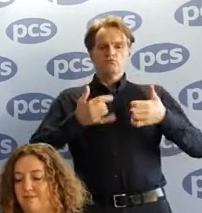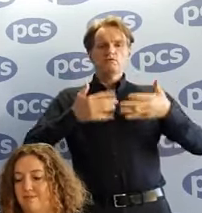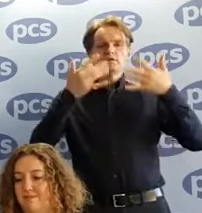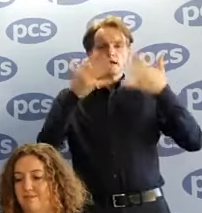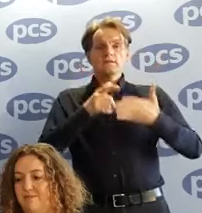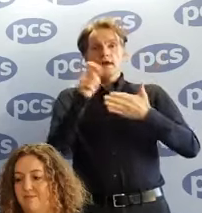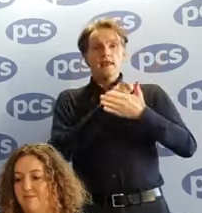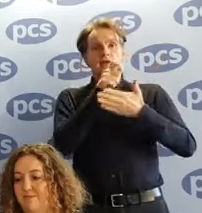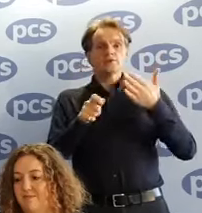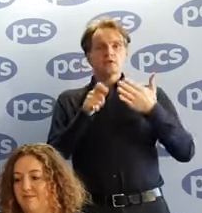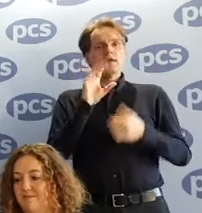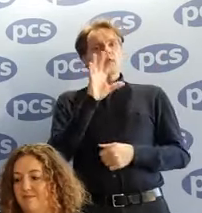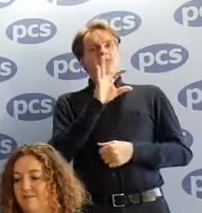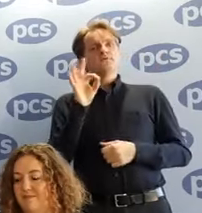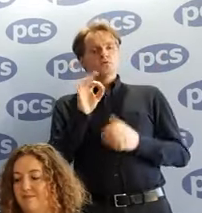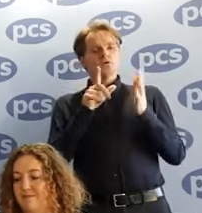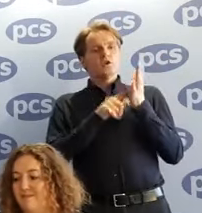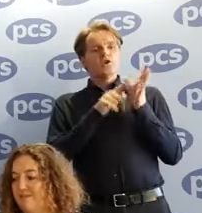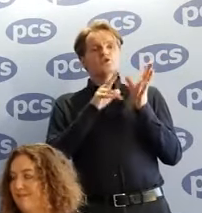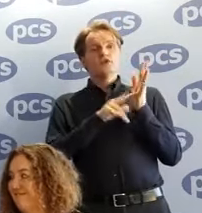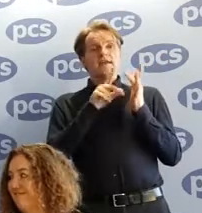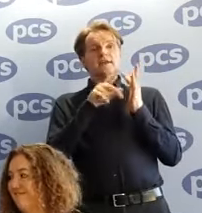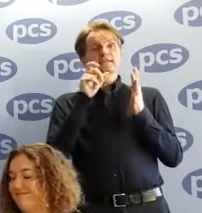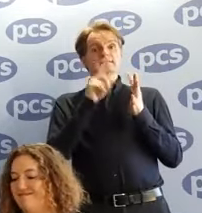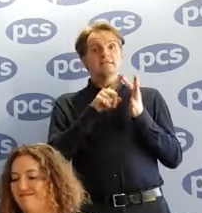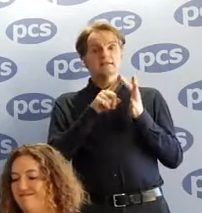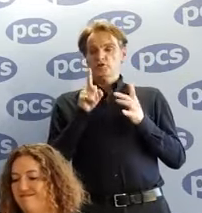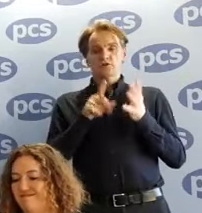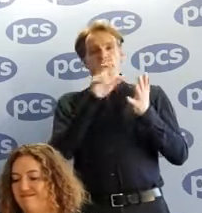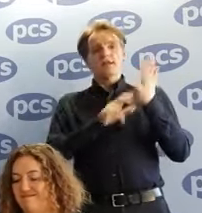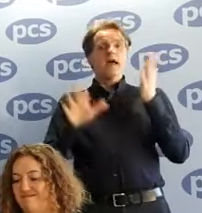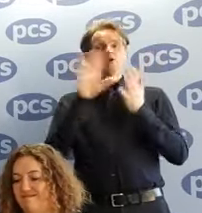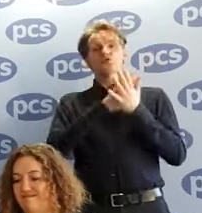reelected for the 17th time as national president and it's a real tribute to the